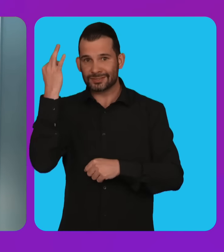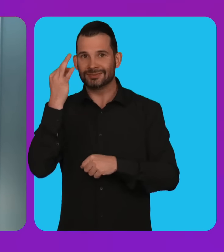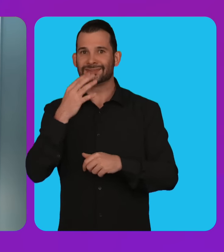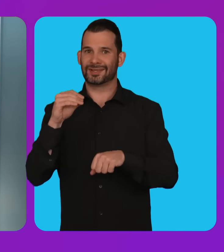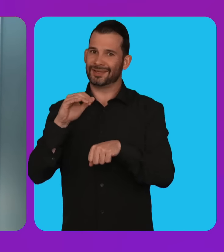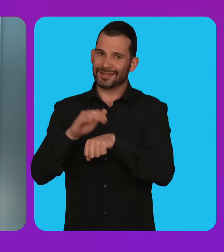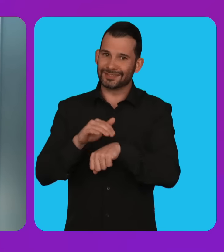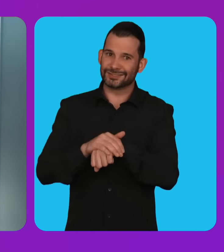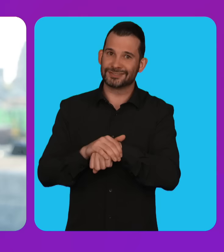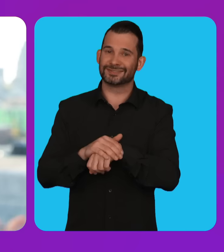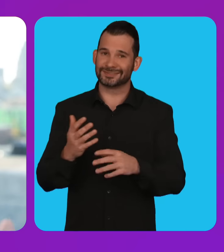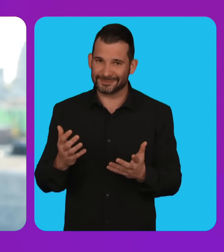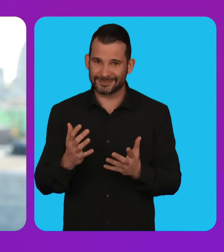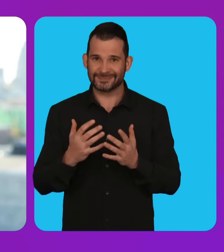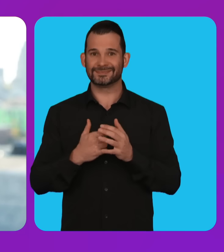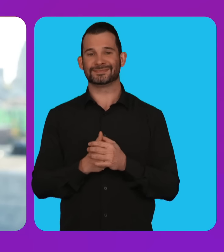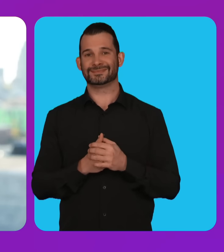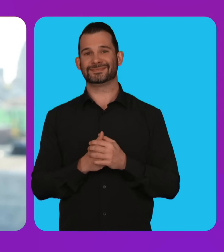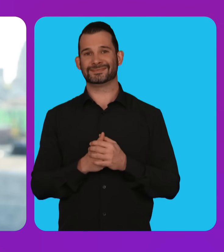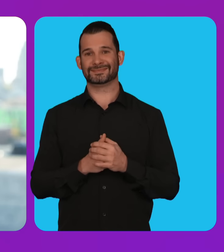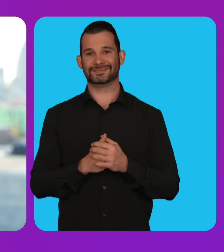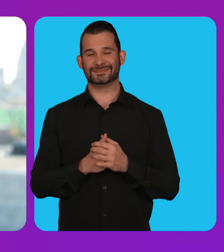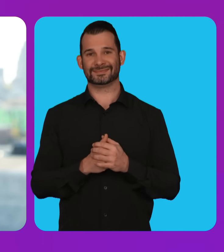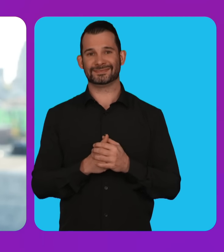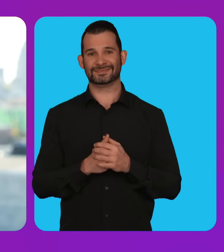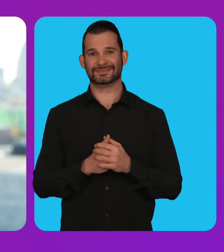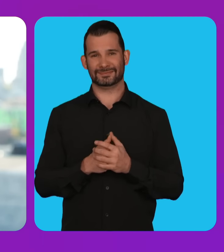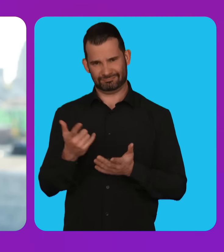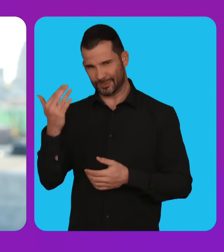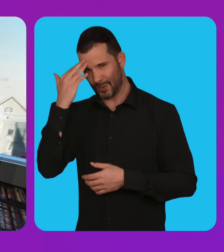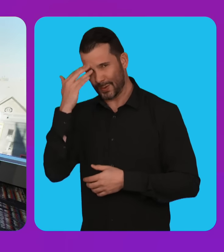to work in French and English. You know it too.